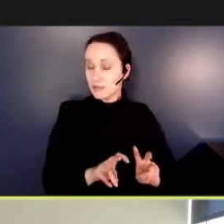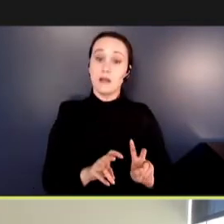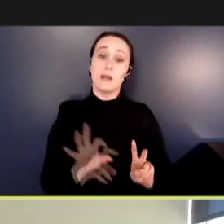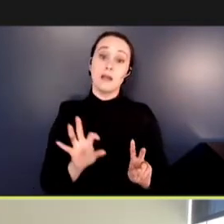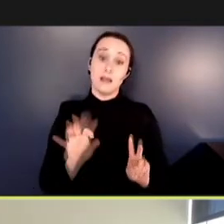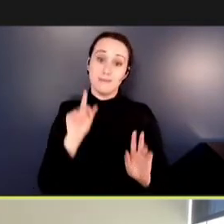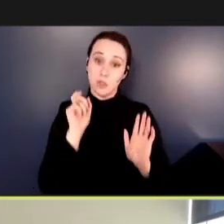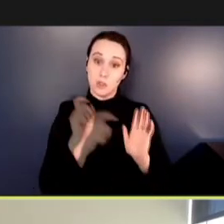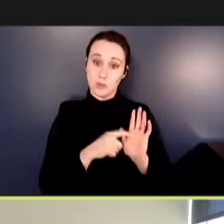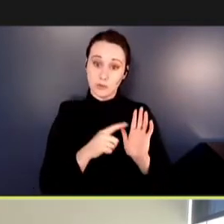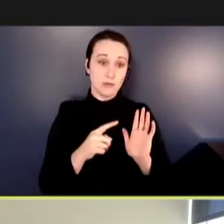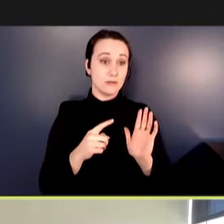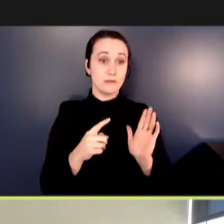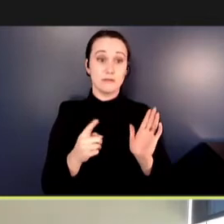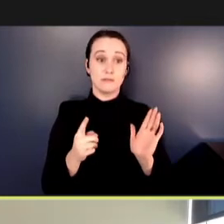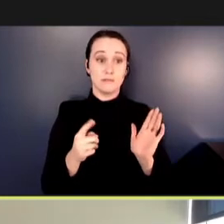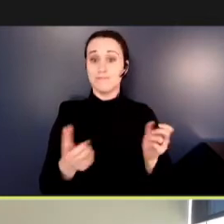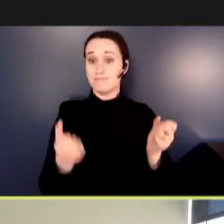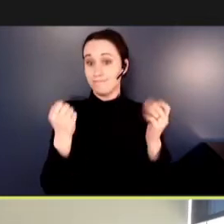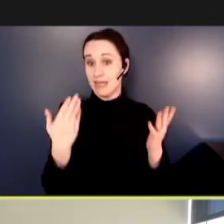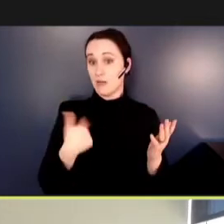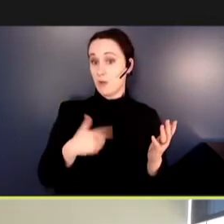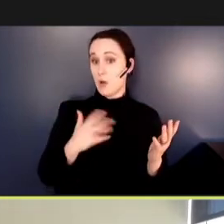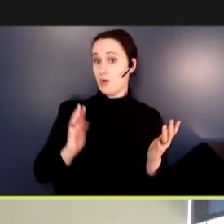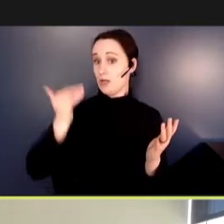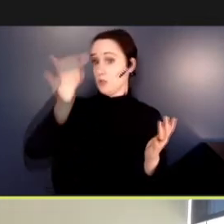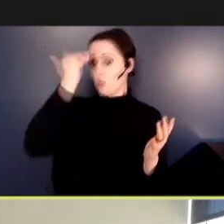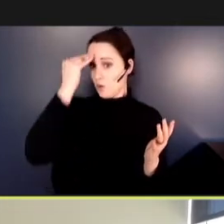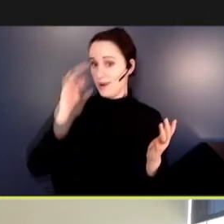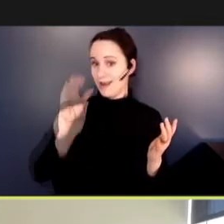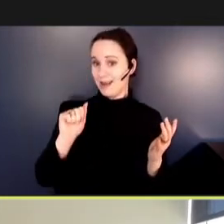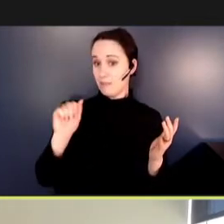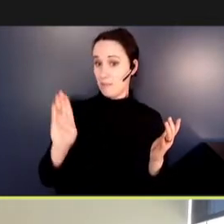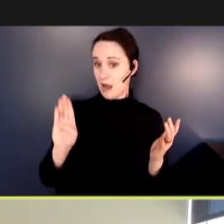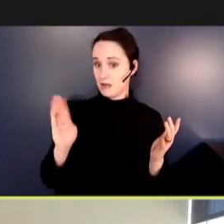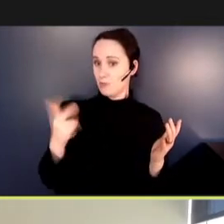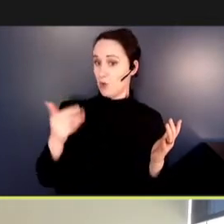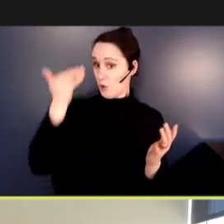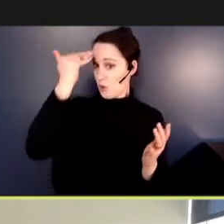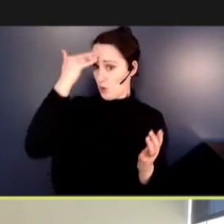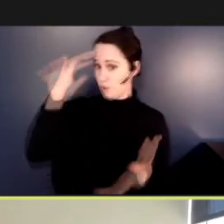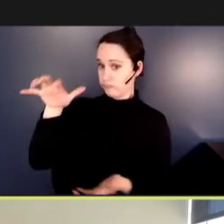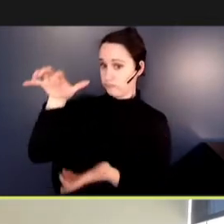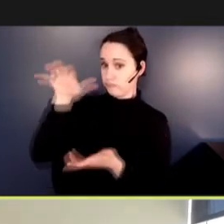many of the known antibodies that bind the loss of GPC, we can start to see where synergy happens